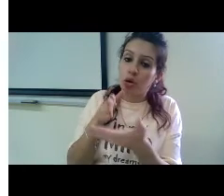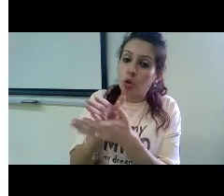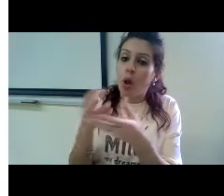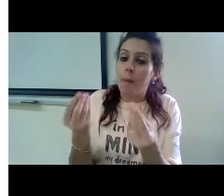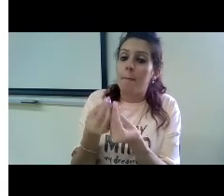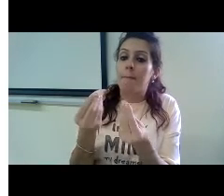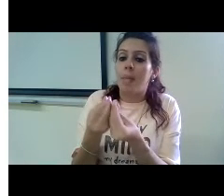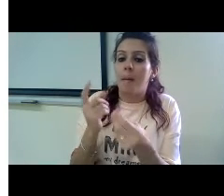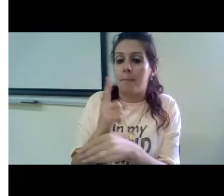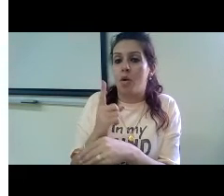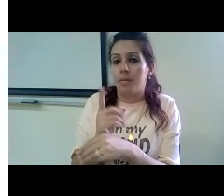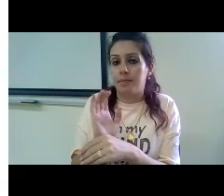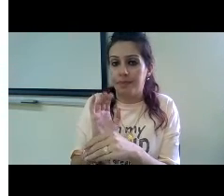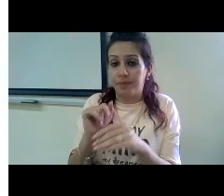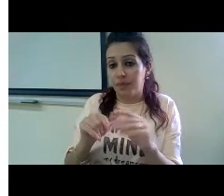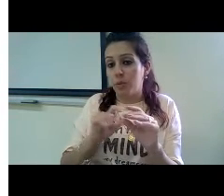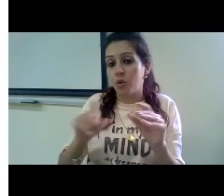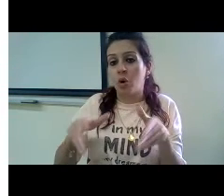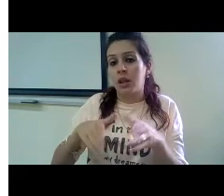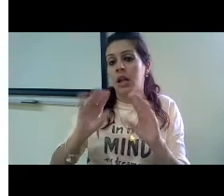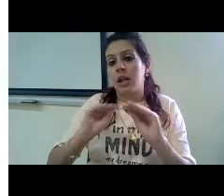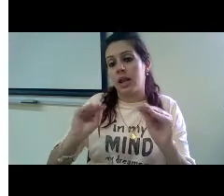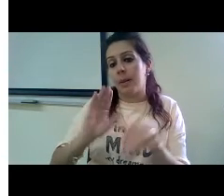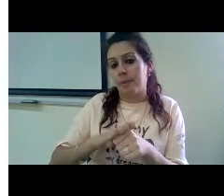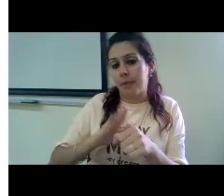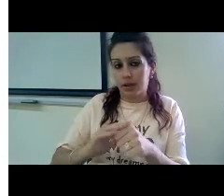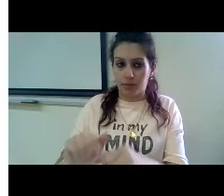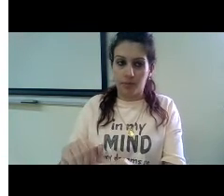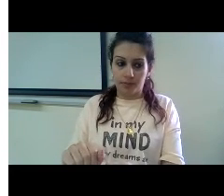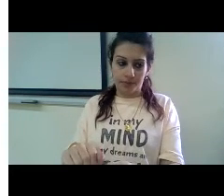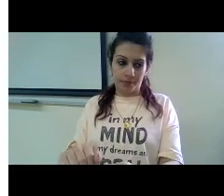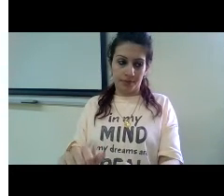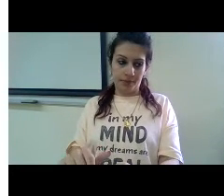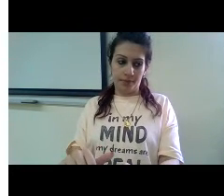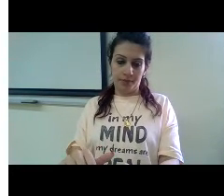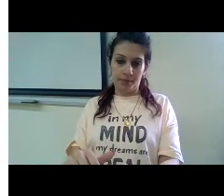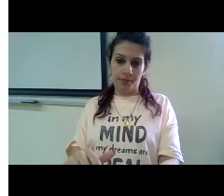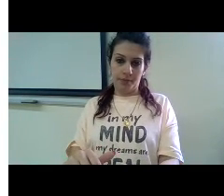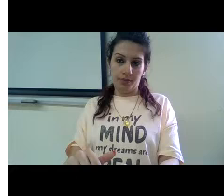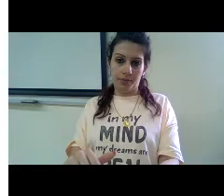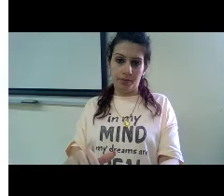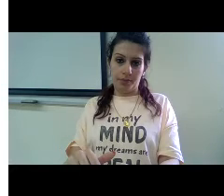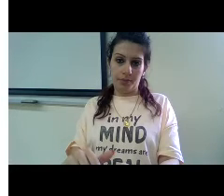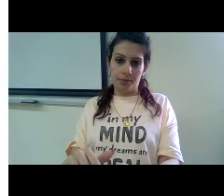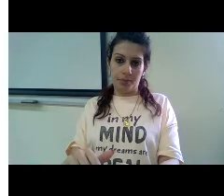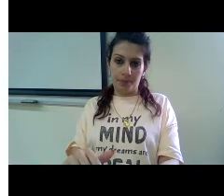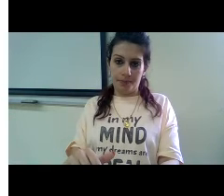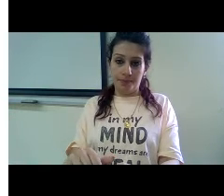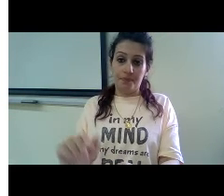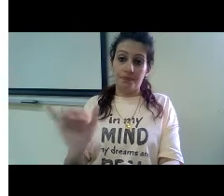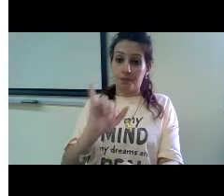the reason why I choose a medical cartoon figure within teachers,